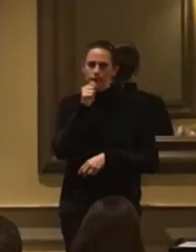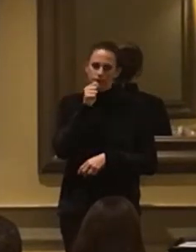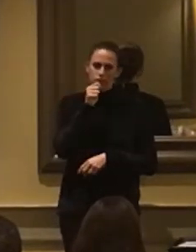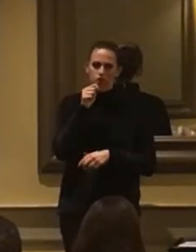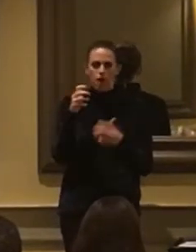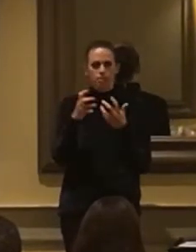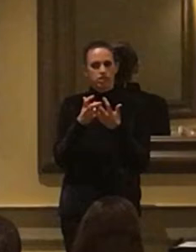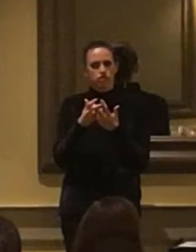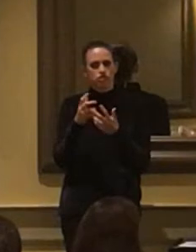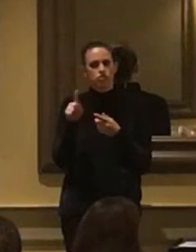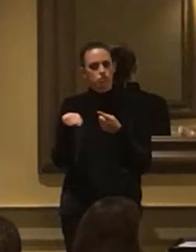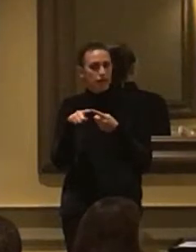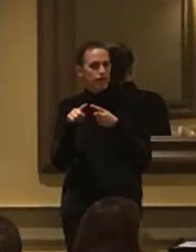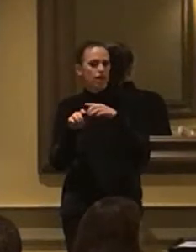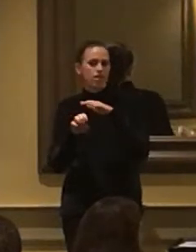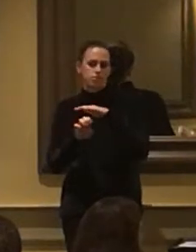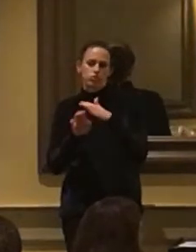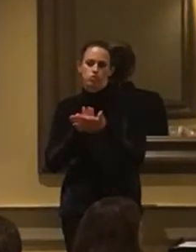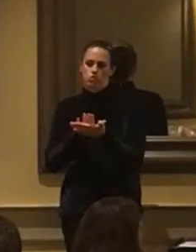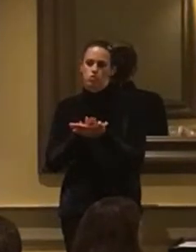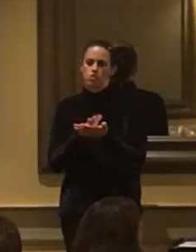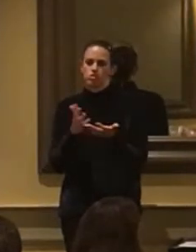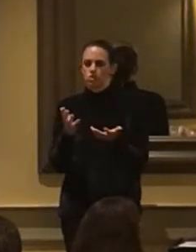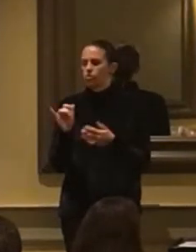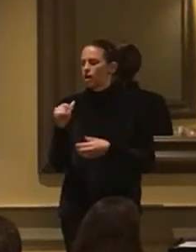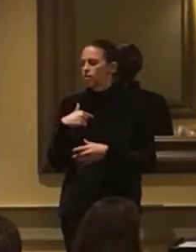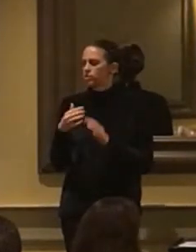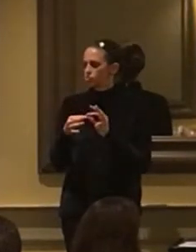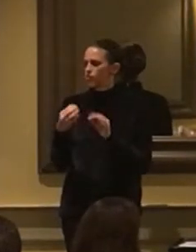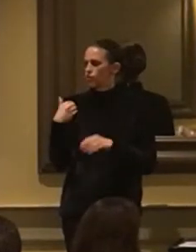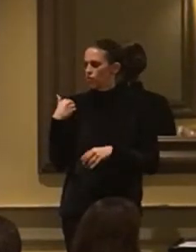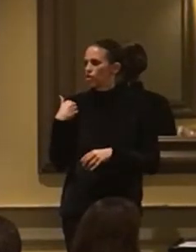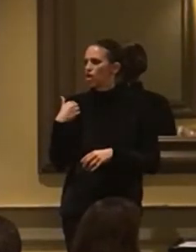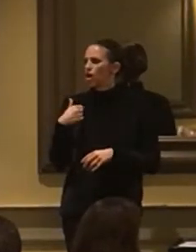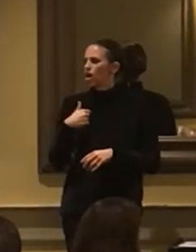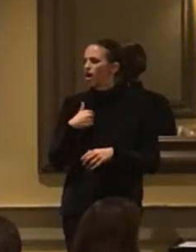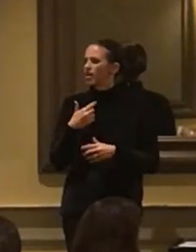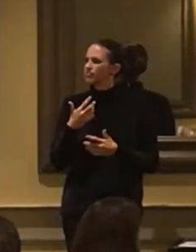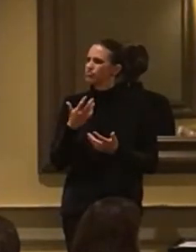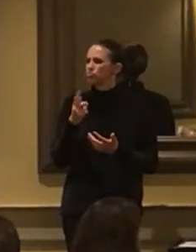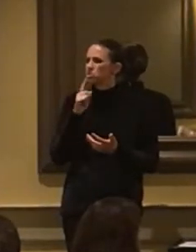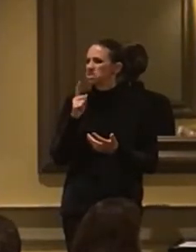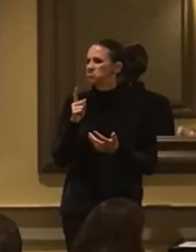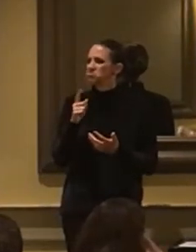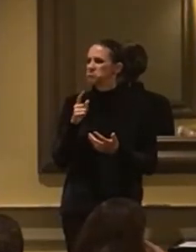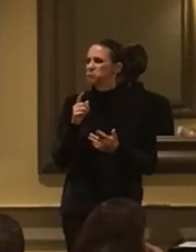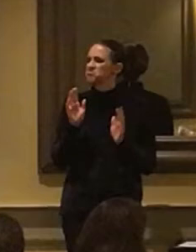and you know, like I mentioned before around, I never minded it, the only thing that bothered me was